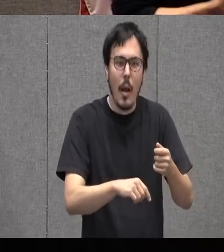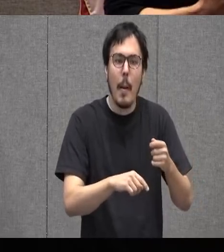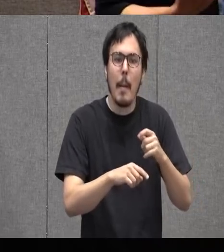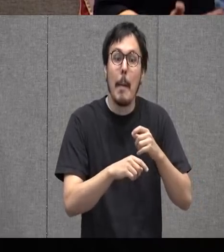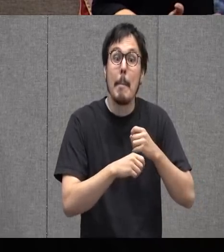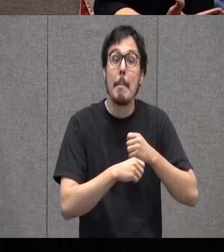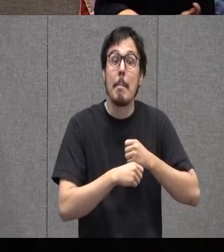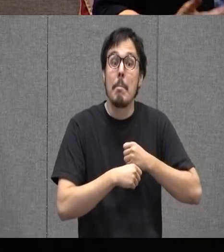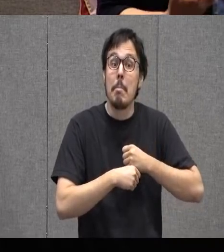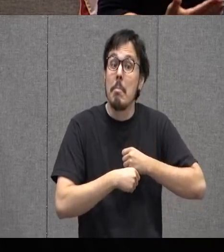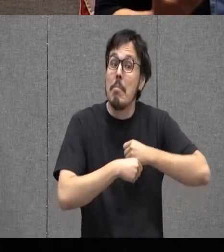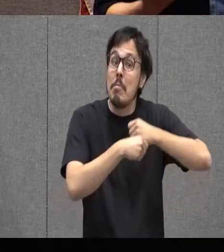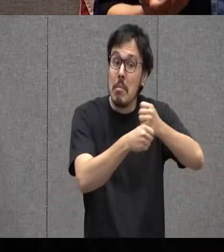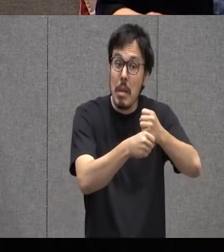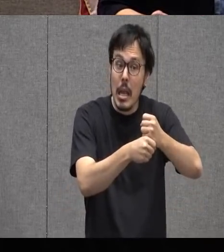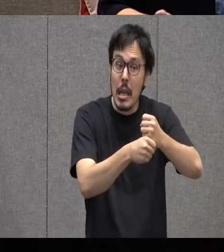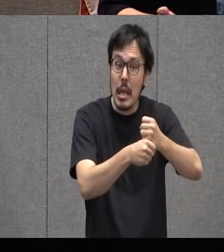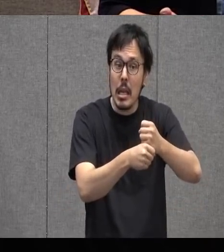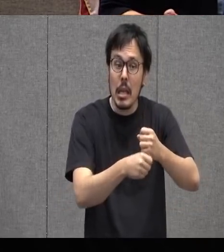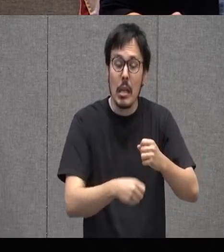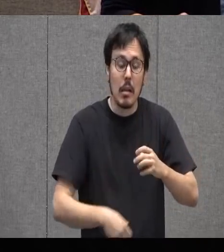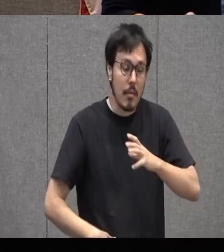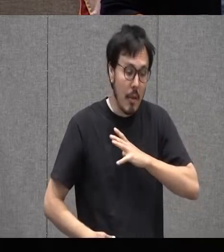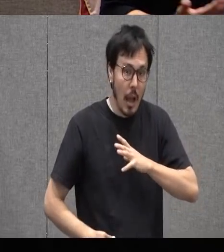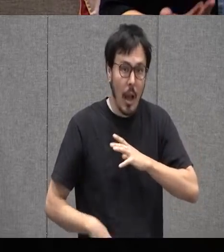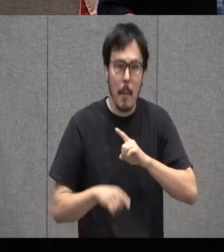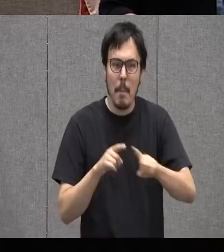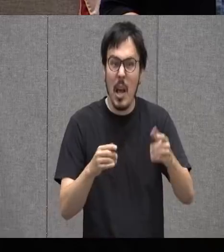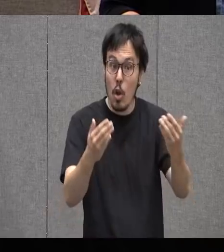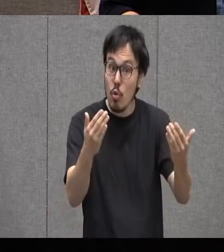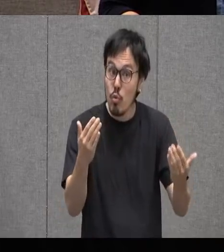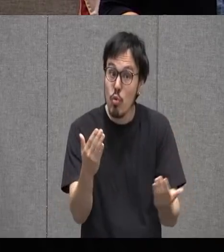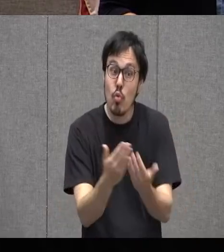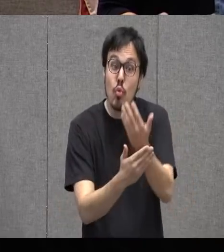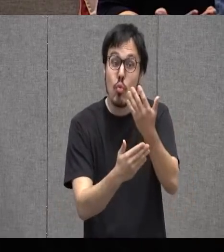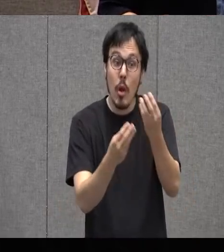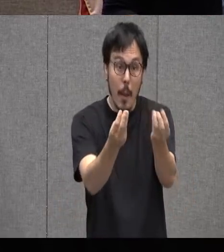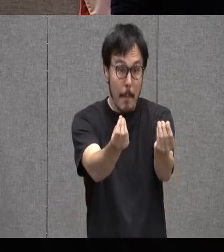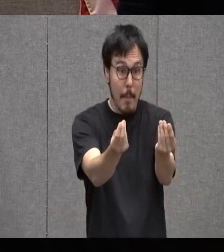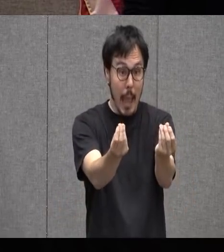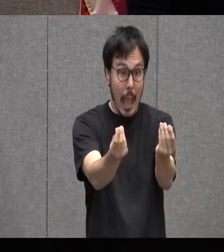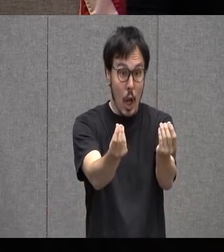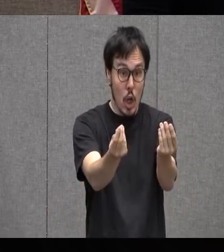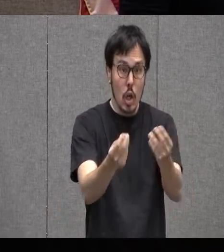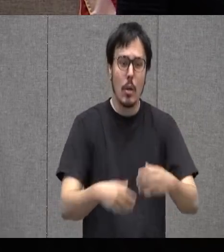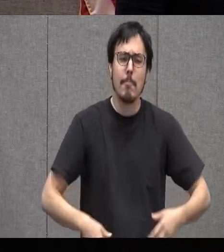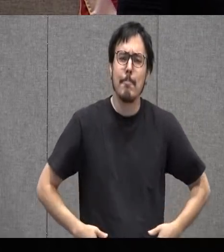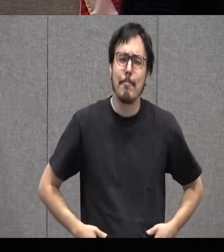Are we making new substances? And that's what we're going to investigate today.